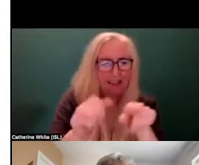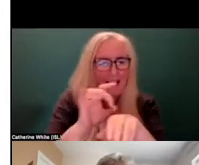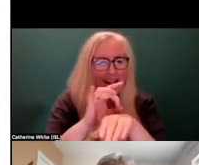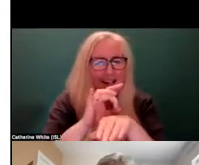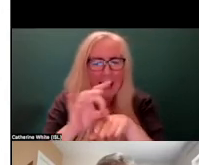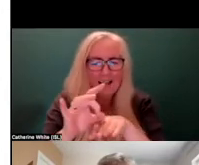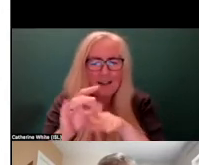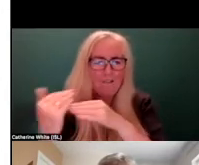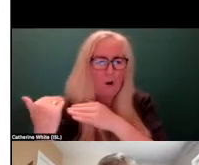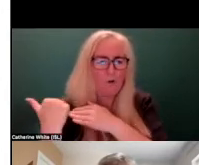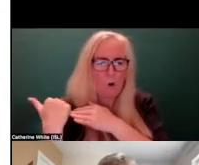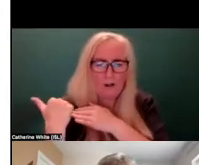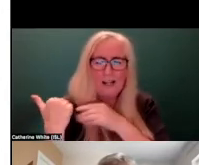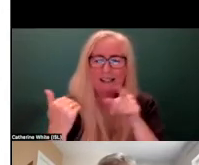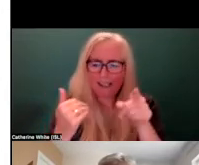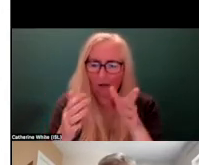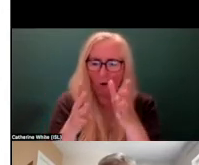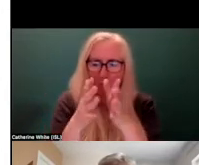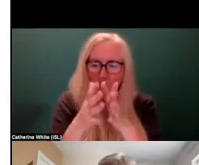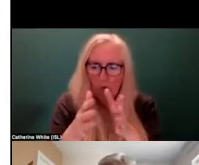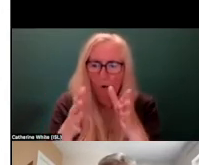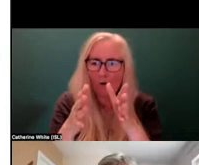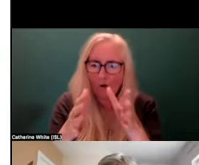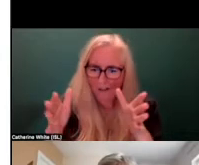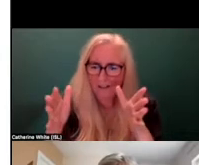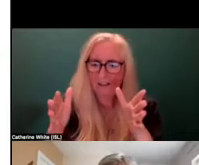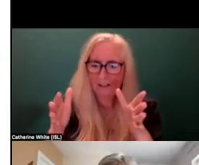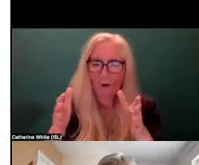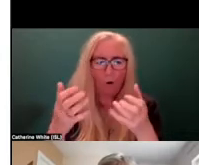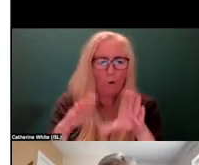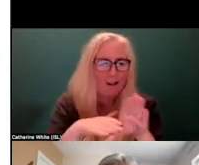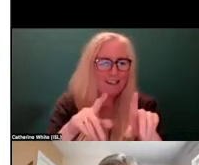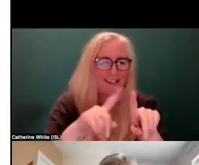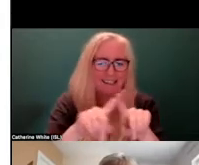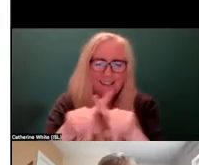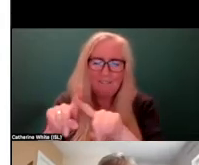But that type of role has been growing now with a range of different